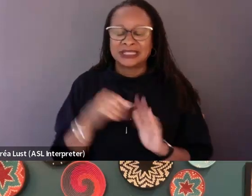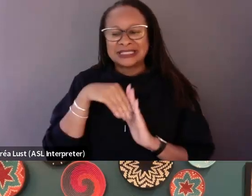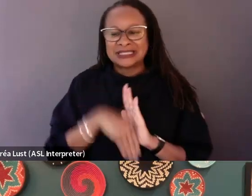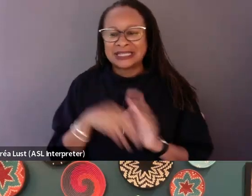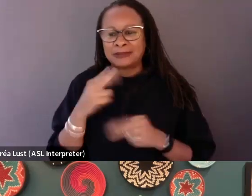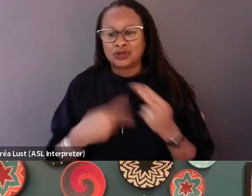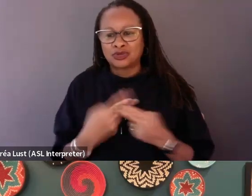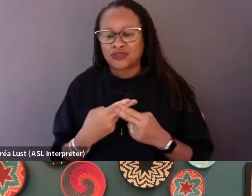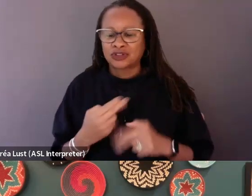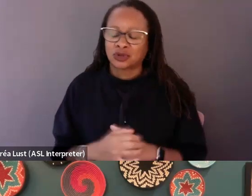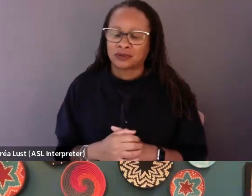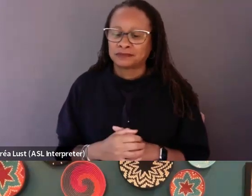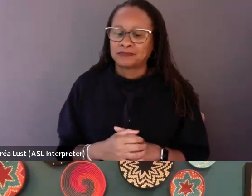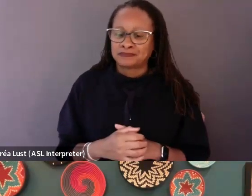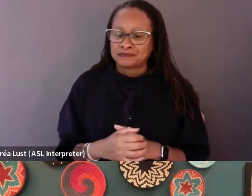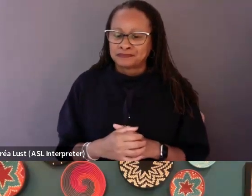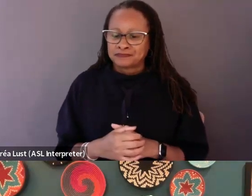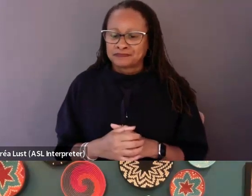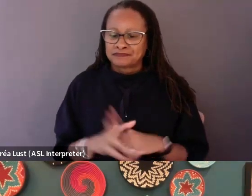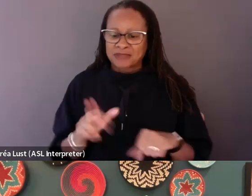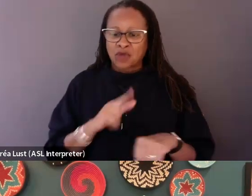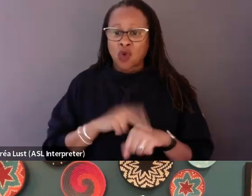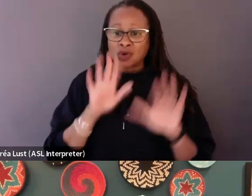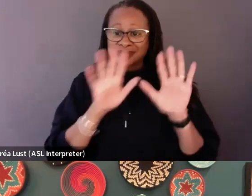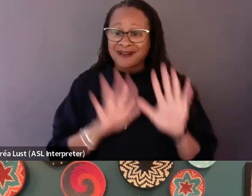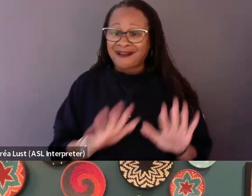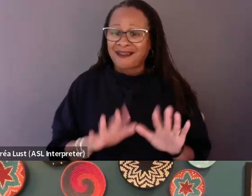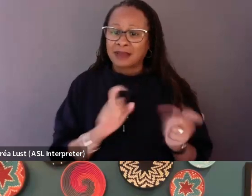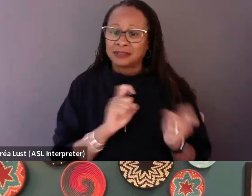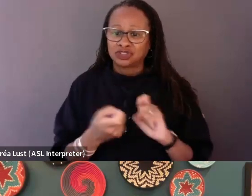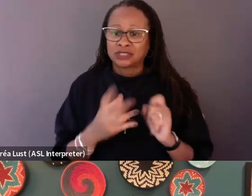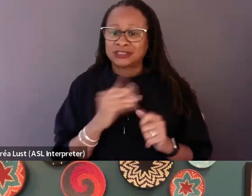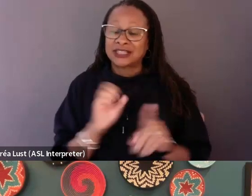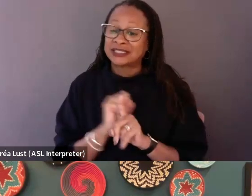And I think there is, of course, climate change in the situation in which this film is set,